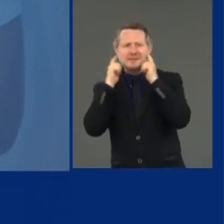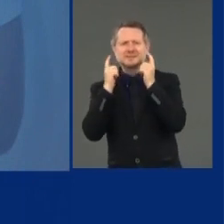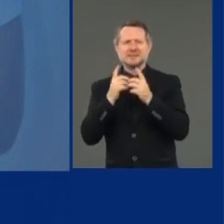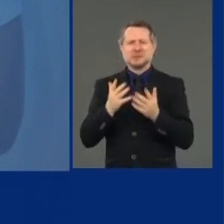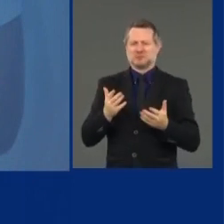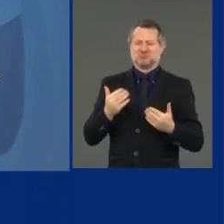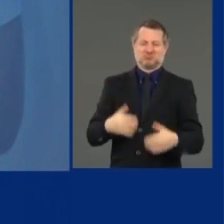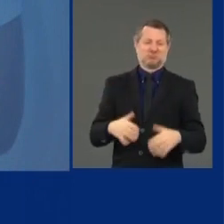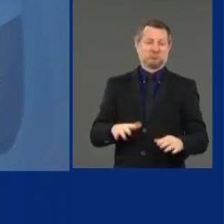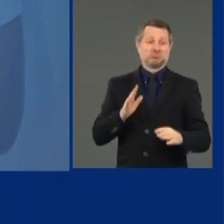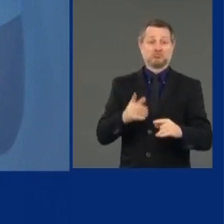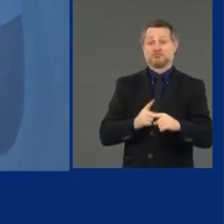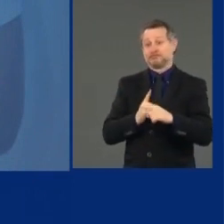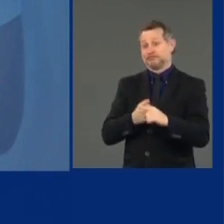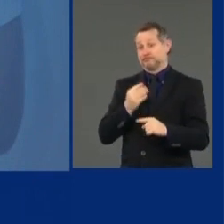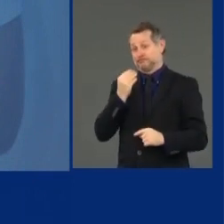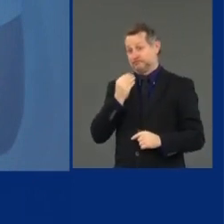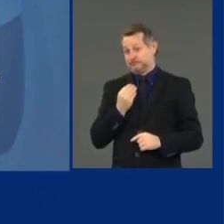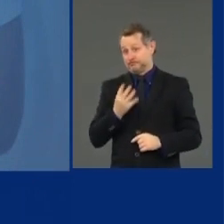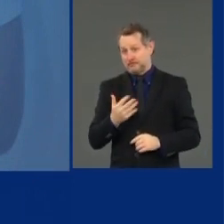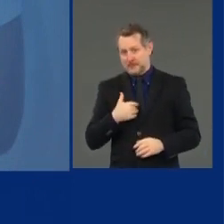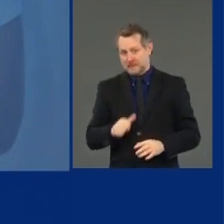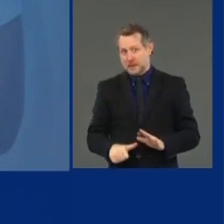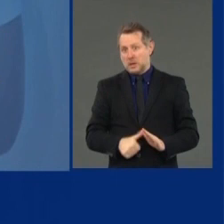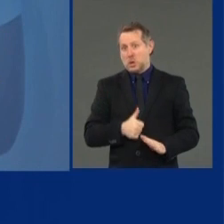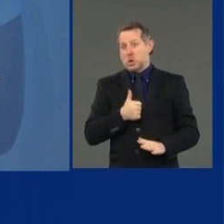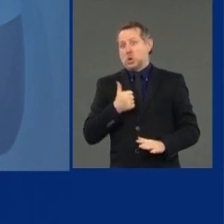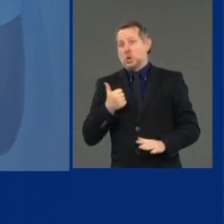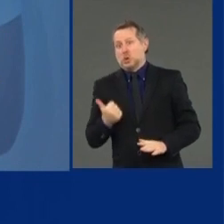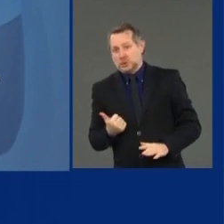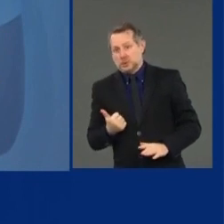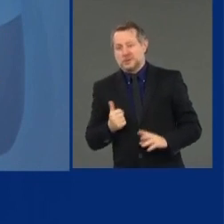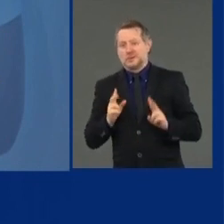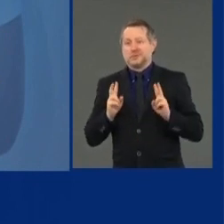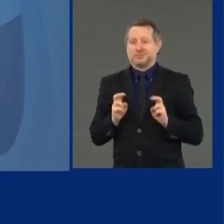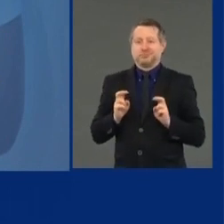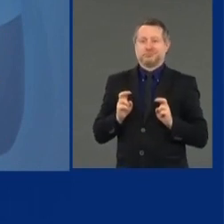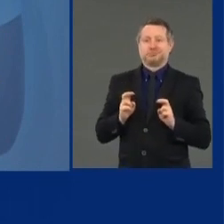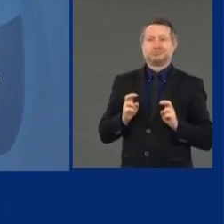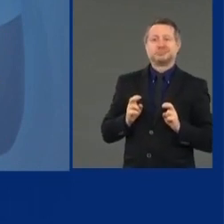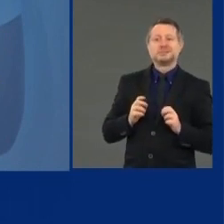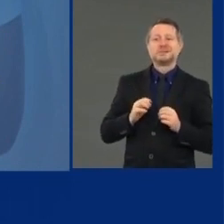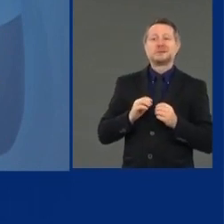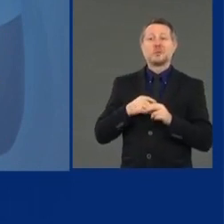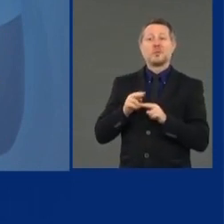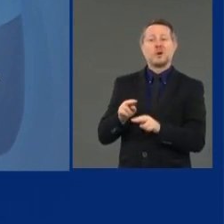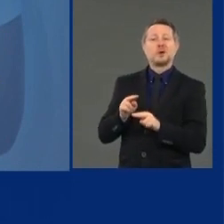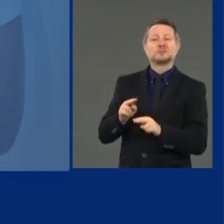CETERA. HOW DO YOU GET CHILDREN TO WEAR MASKS?